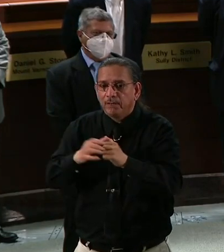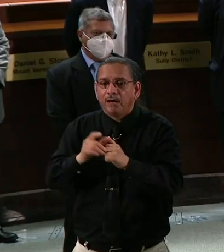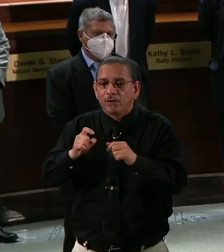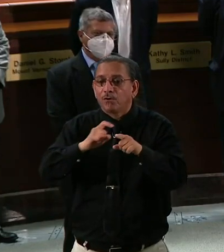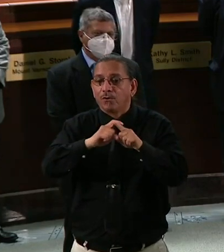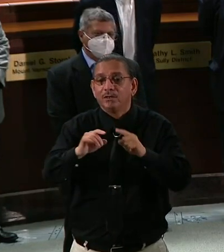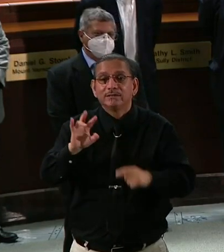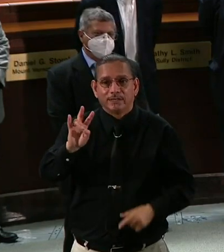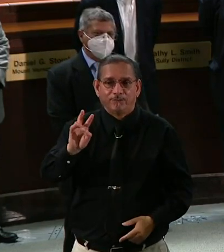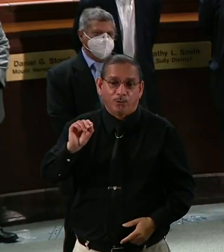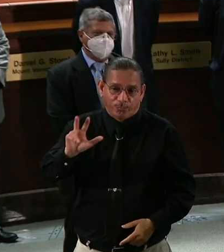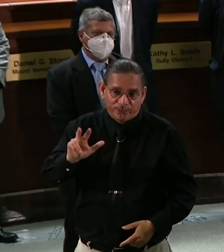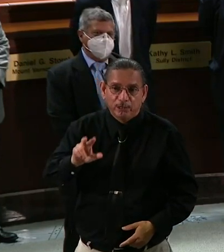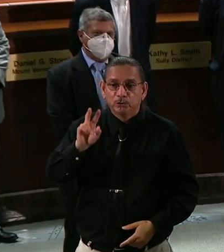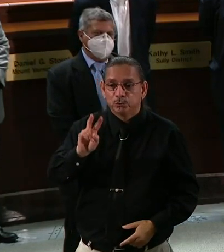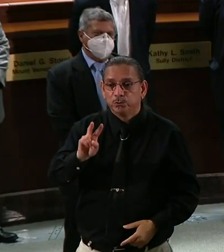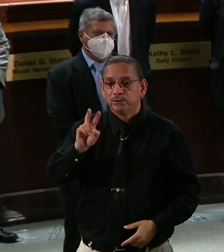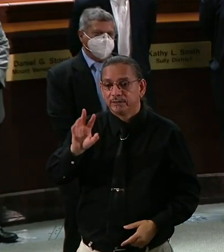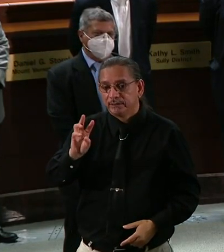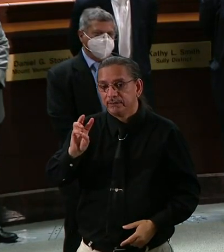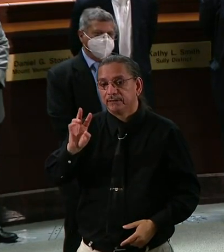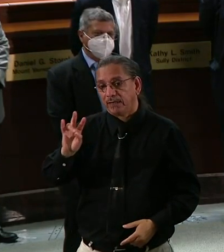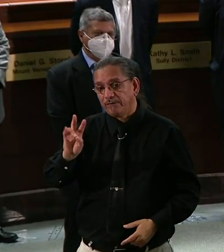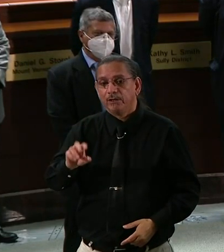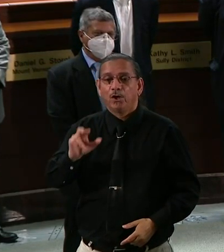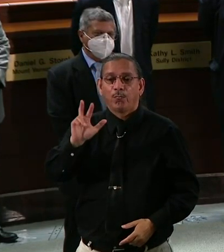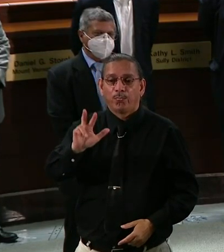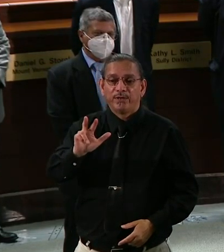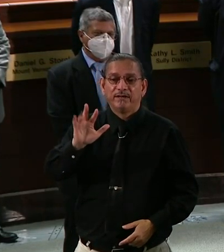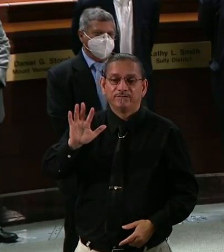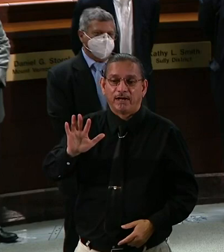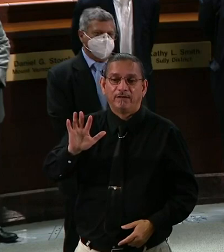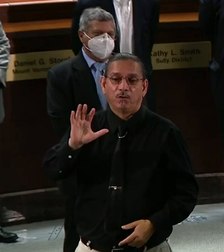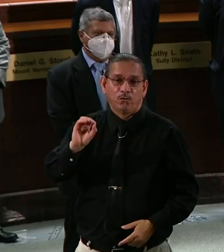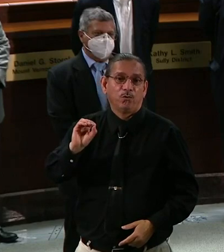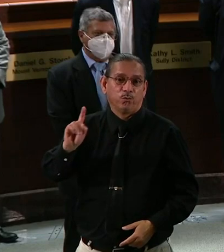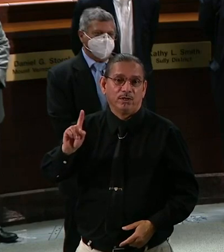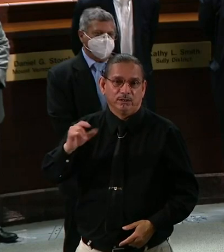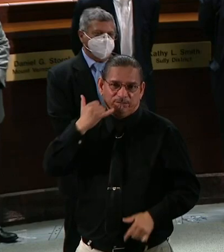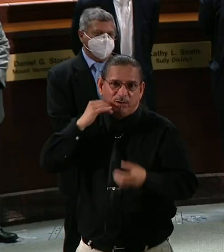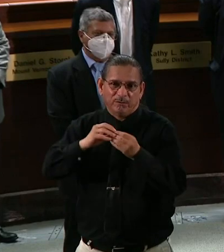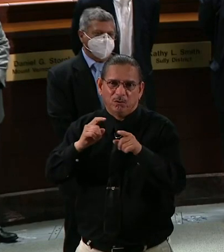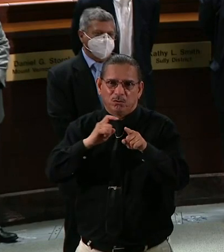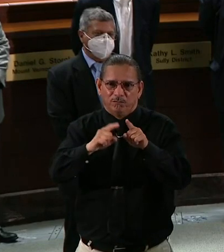PUT OKAY SOON YOU KNOW THAT. NO MINUTE. IT THIS IS TODAY'S.